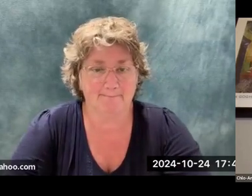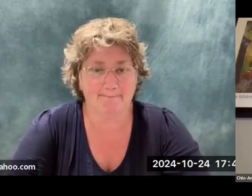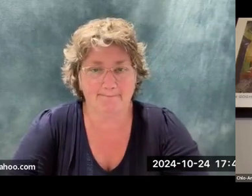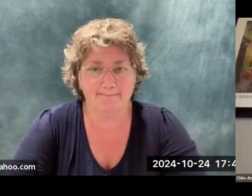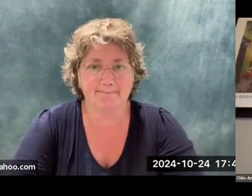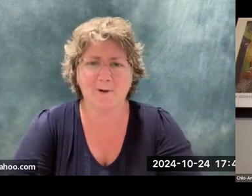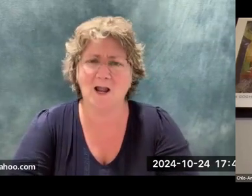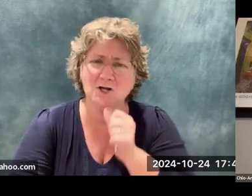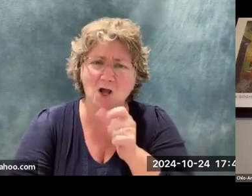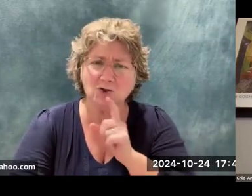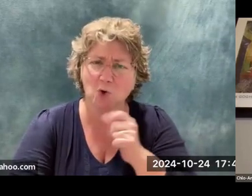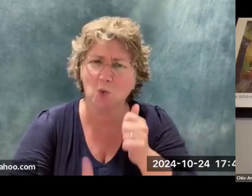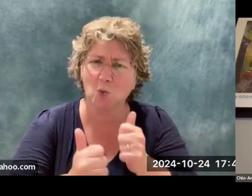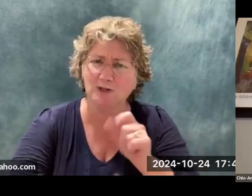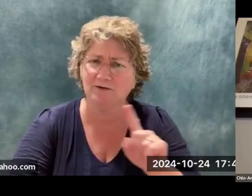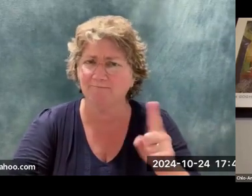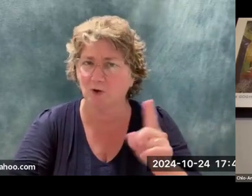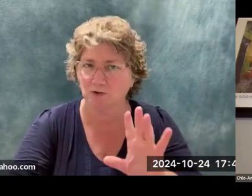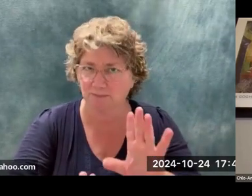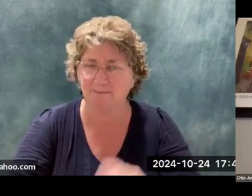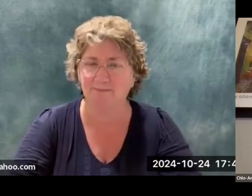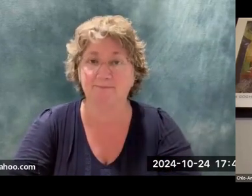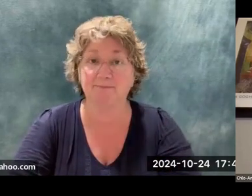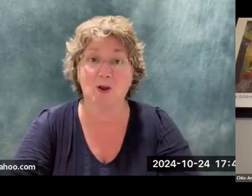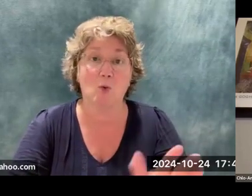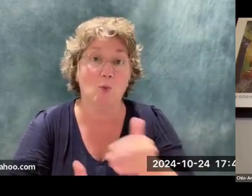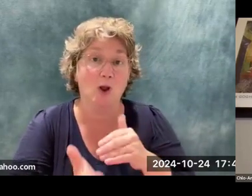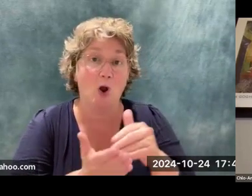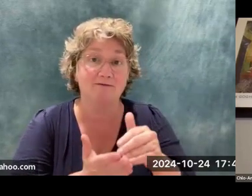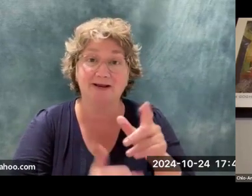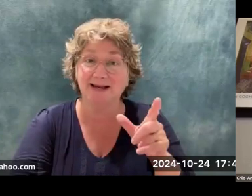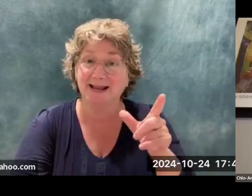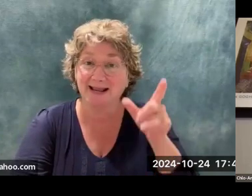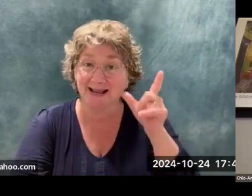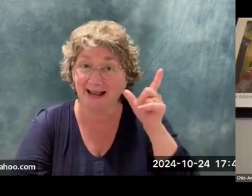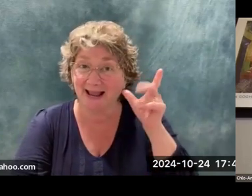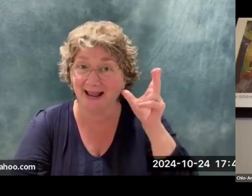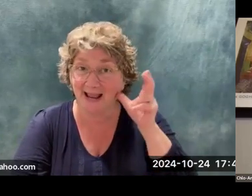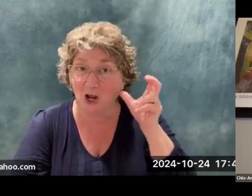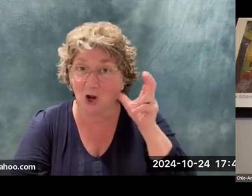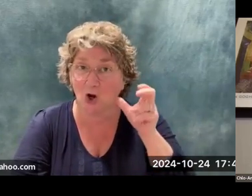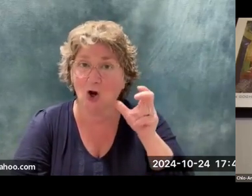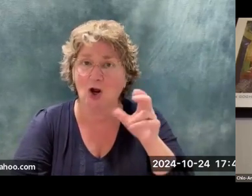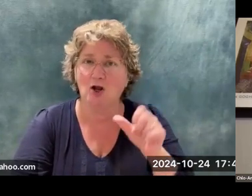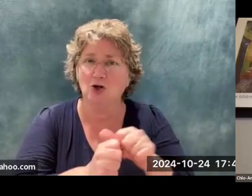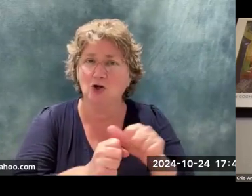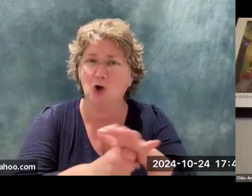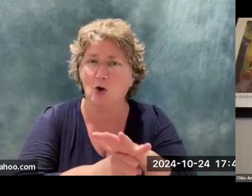We often hear that COVID booster missed and doesn't actually work on the new variant.